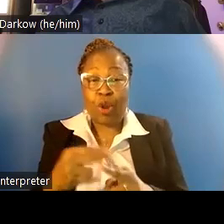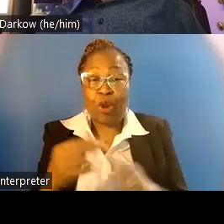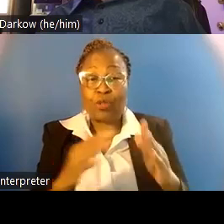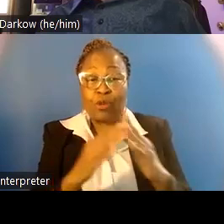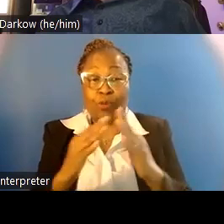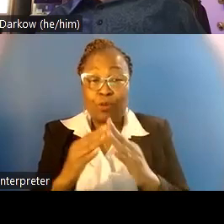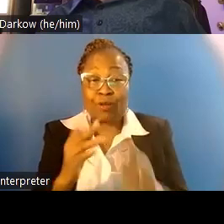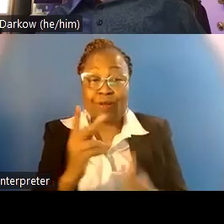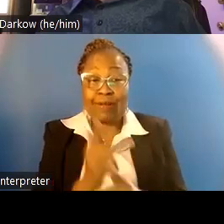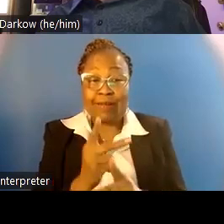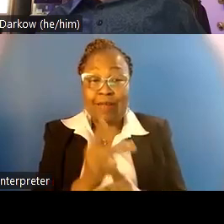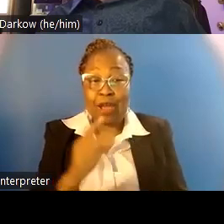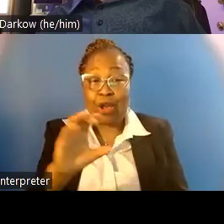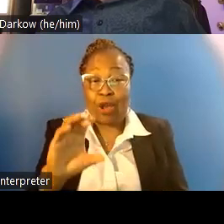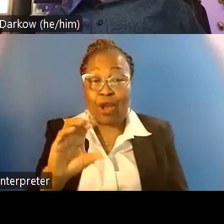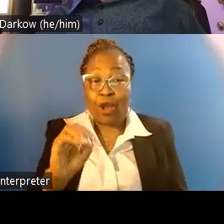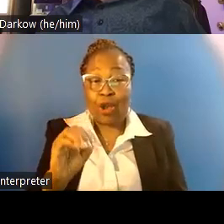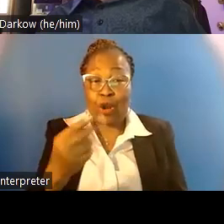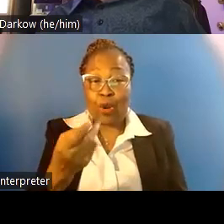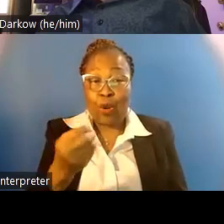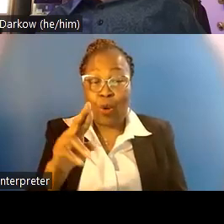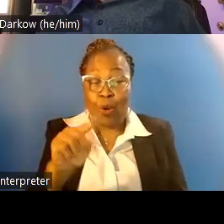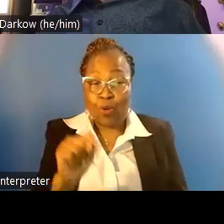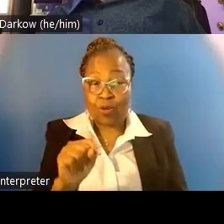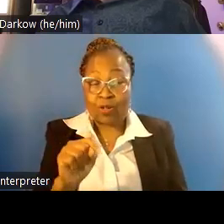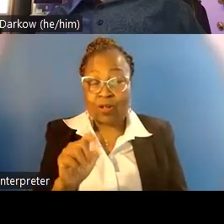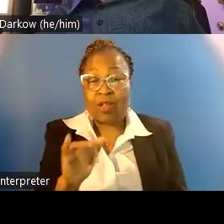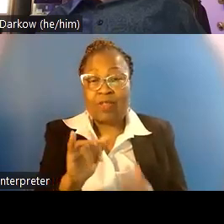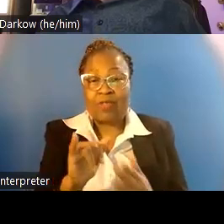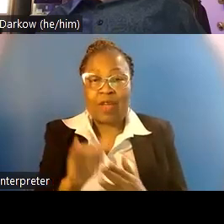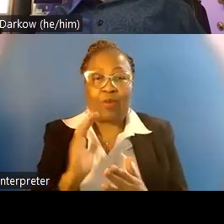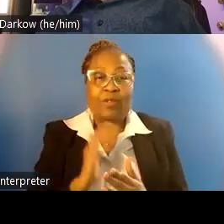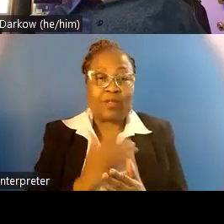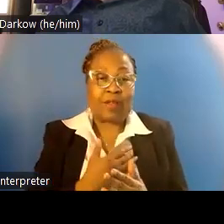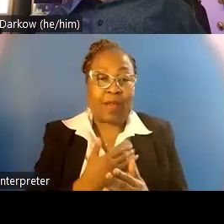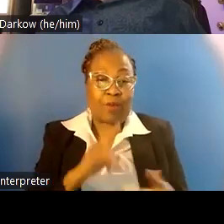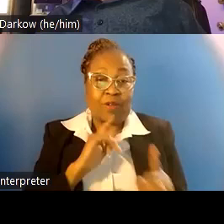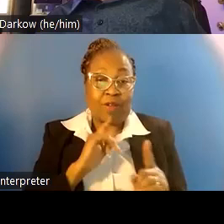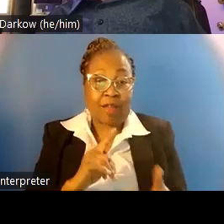which was sort of our answer to a lot of questions we were having around